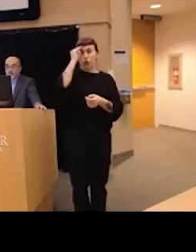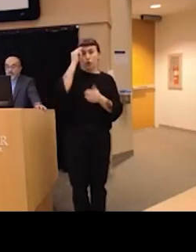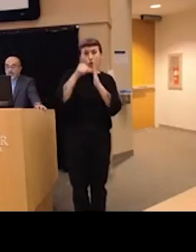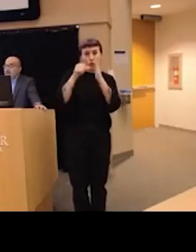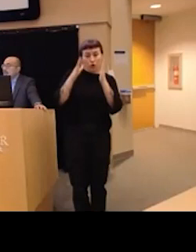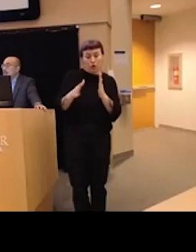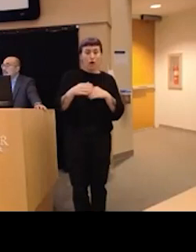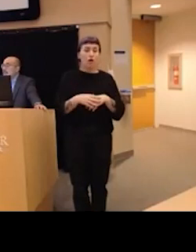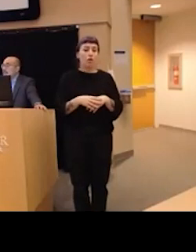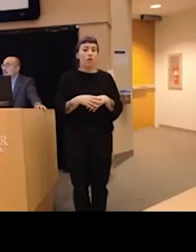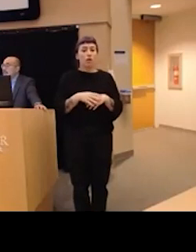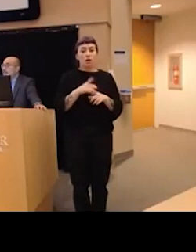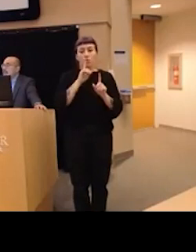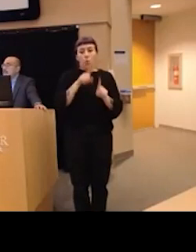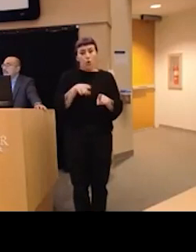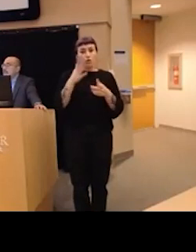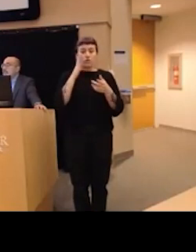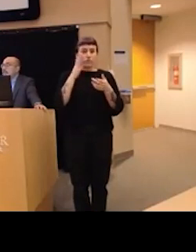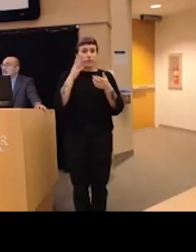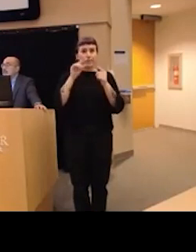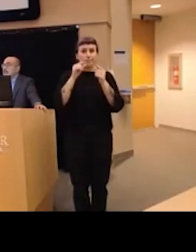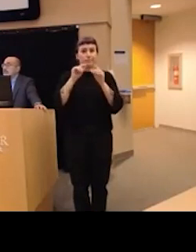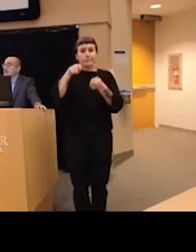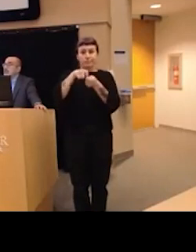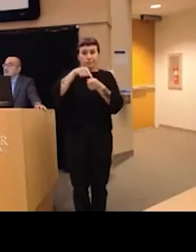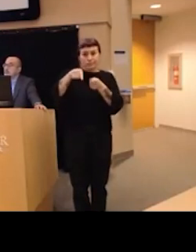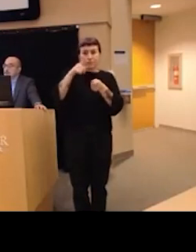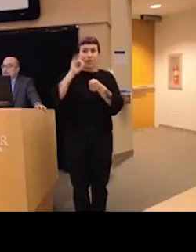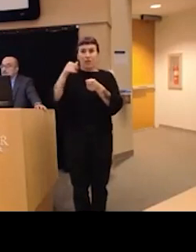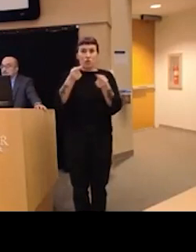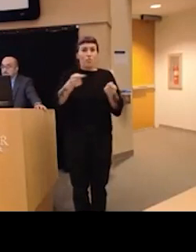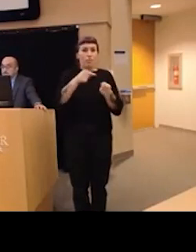root block um um you know and then that's all that that pain specialist would do and then that would